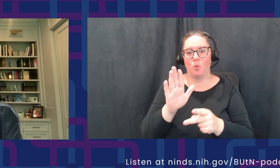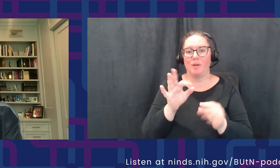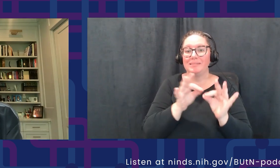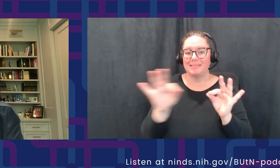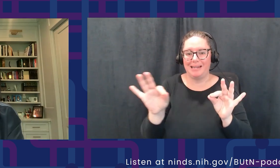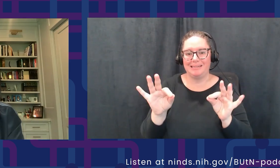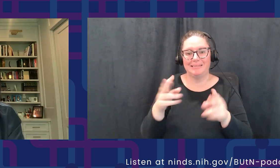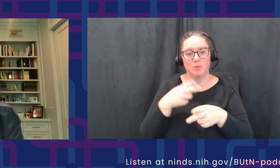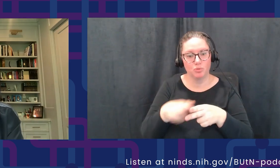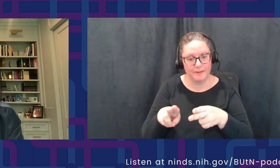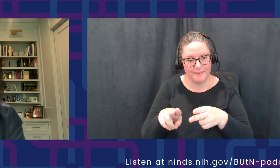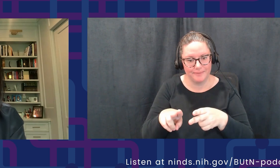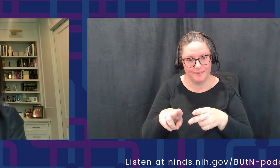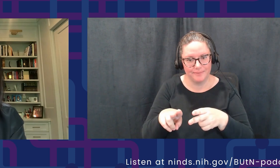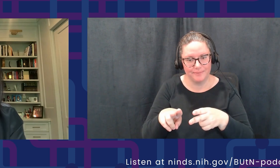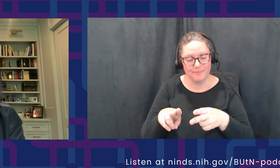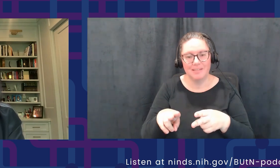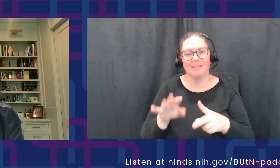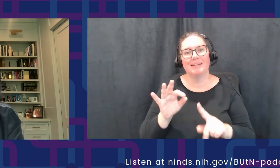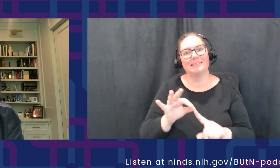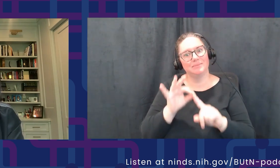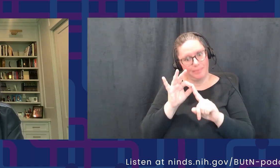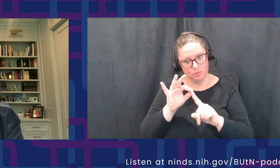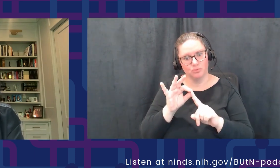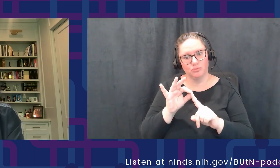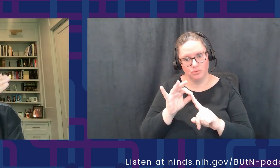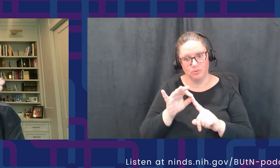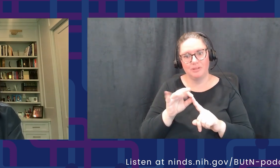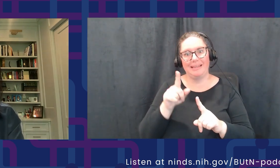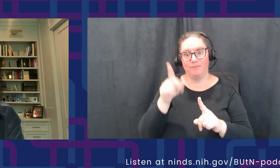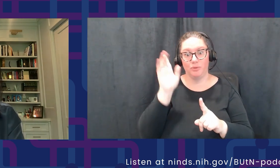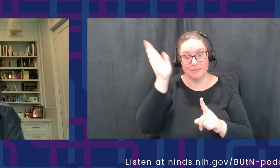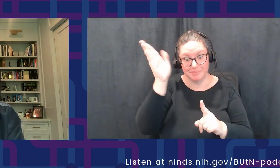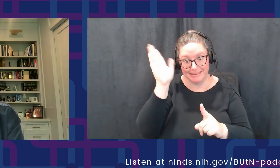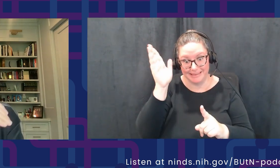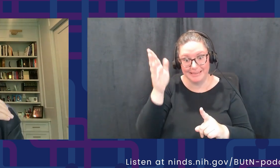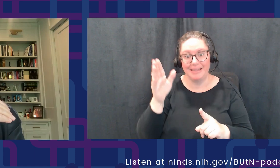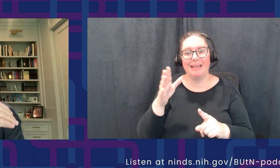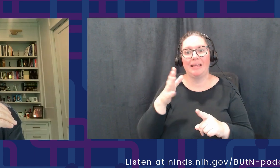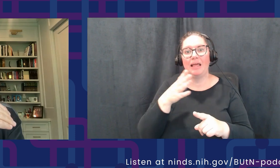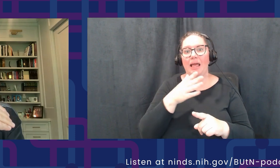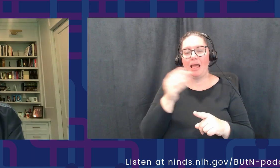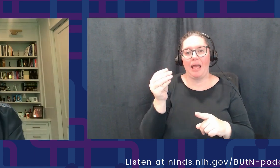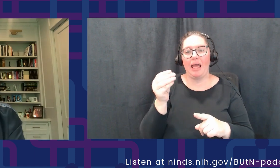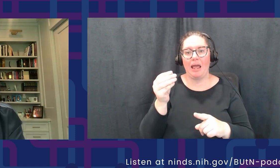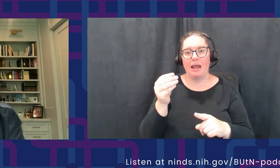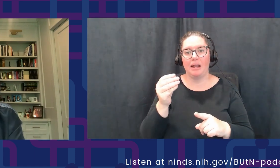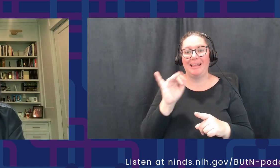sentences brief, especially when you're speaking and when you're answering